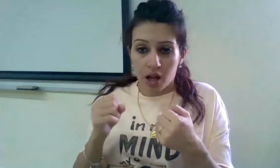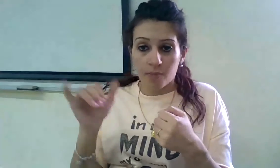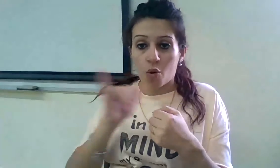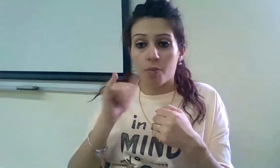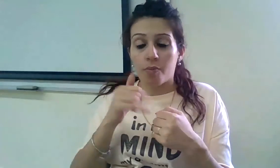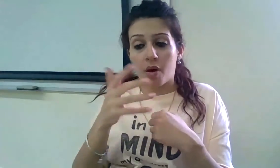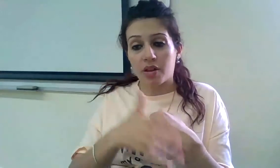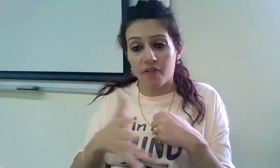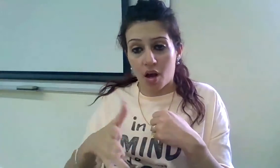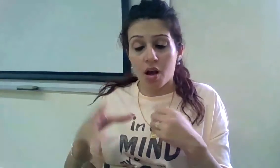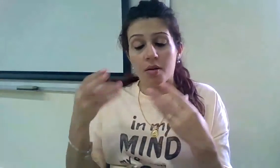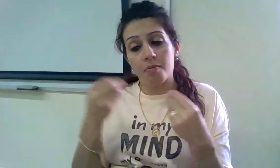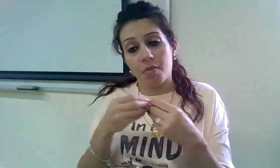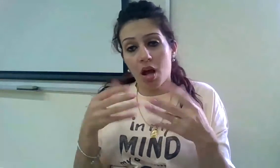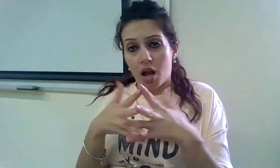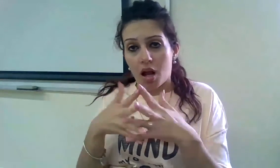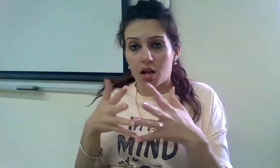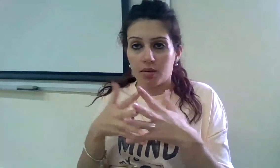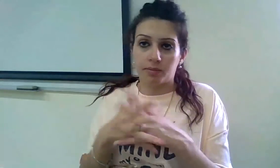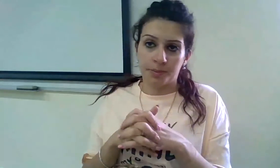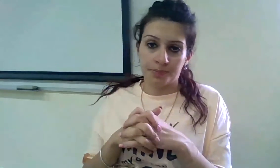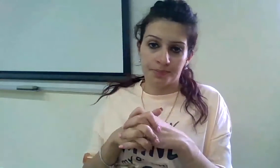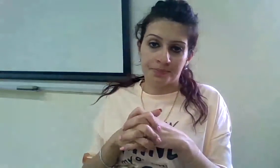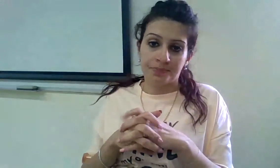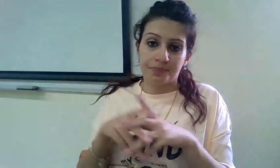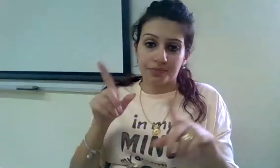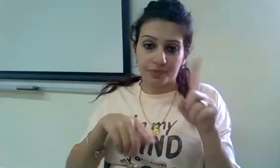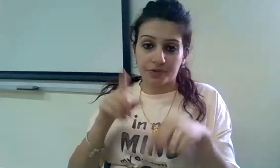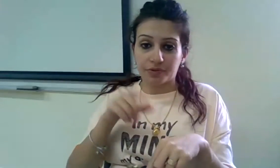Also the infrastructure, and the learning in safe environment.